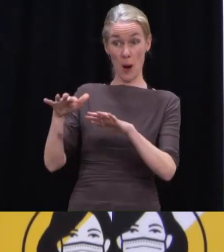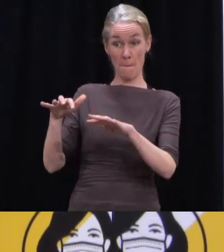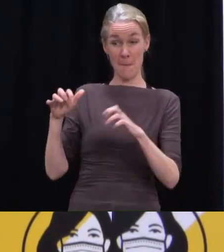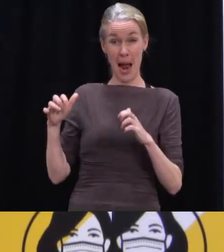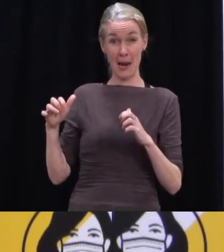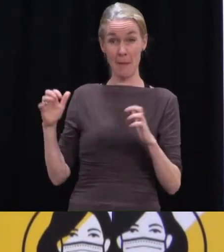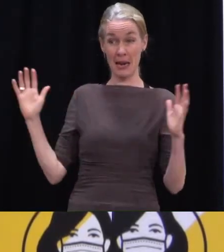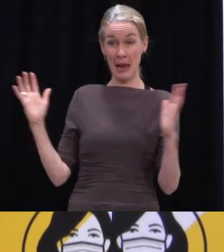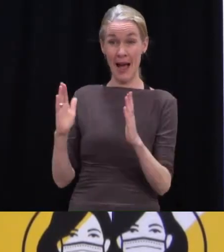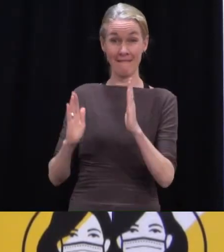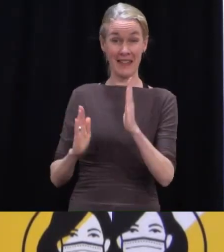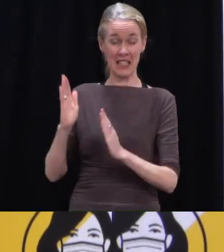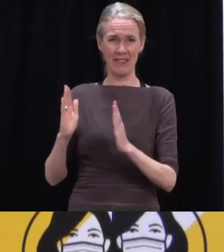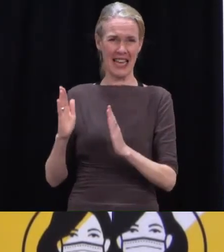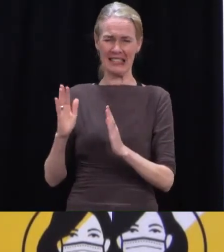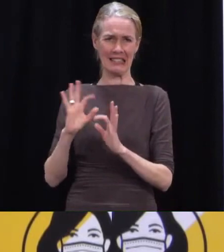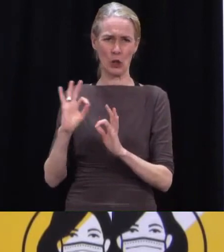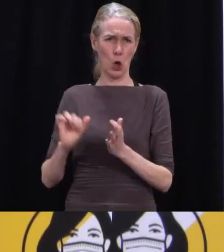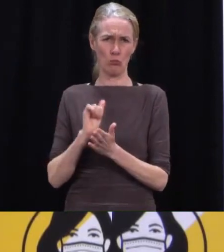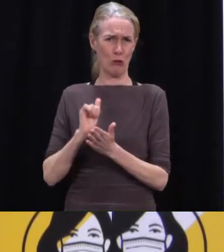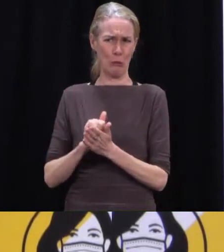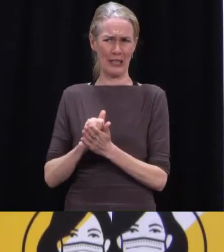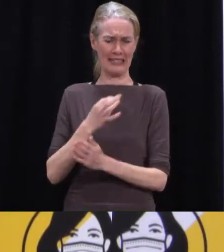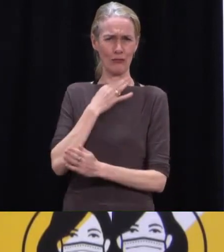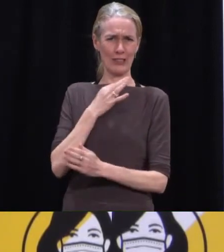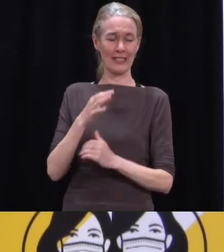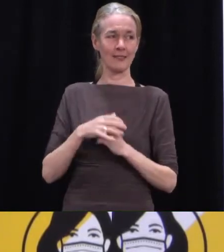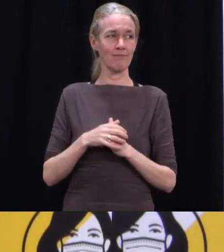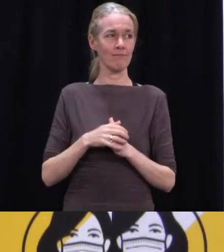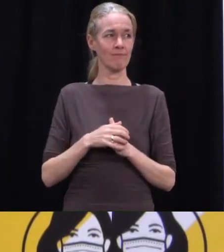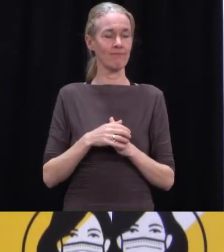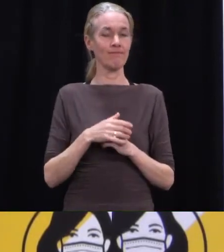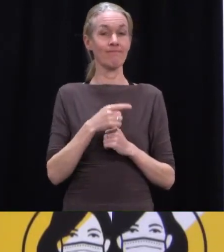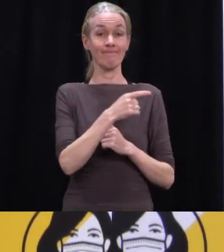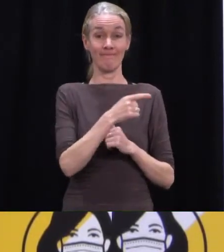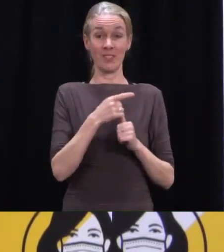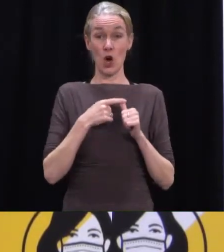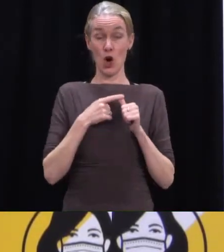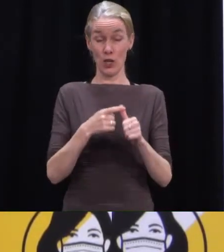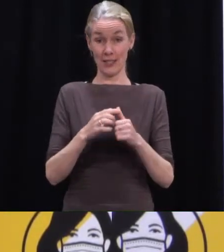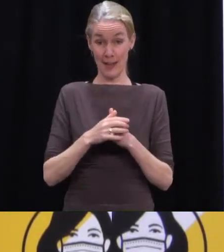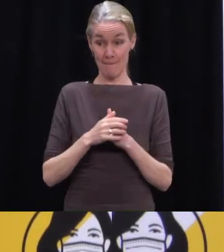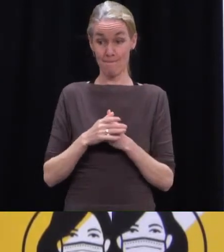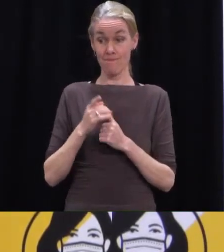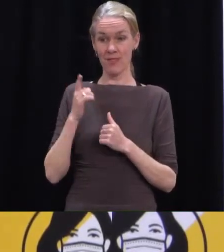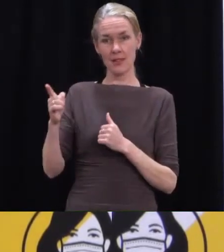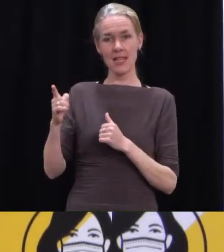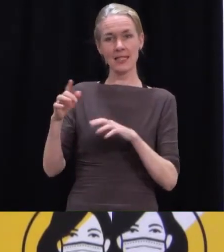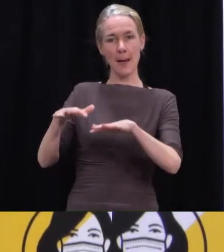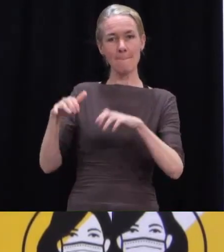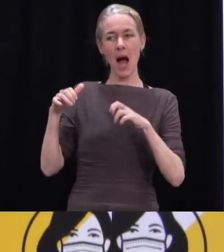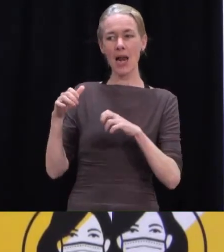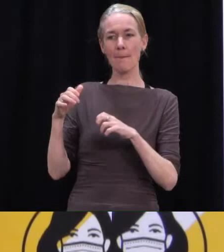Bloomfield, last week you provided advice to parliament that it was unsafe for